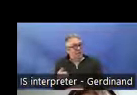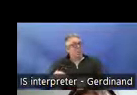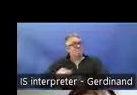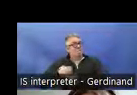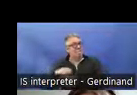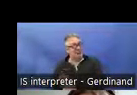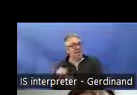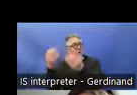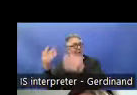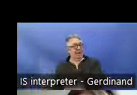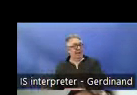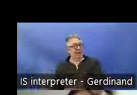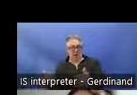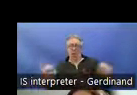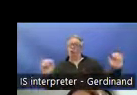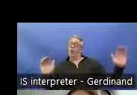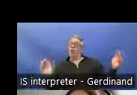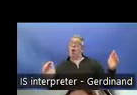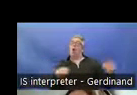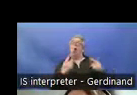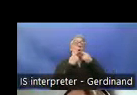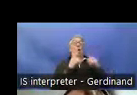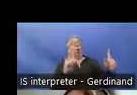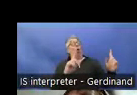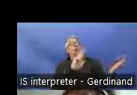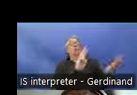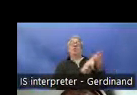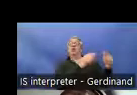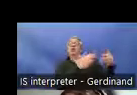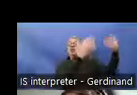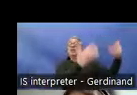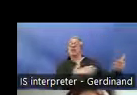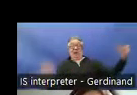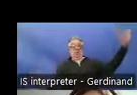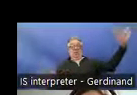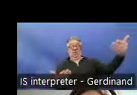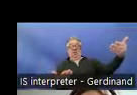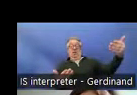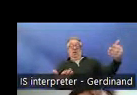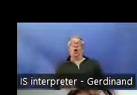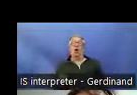provide practical examples for other OPDs who wish to collect their own data.